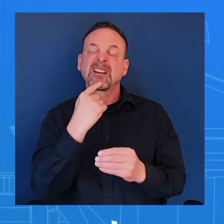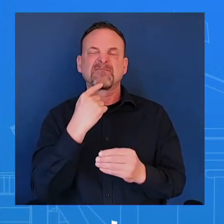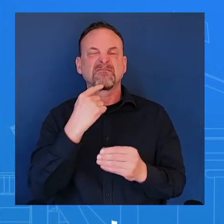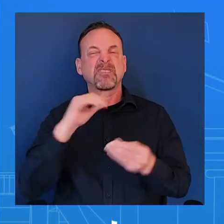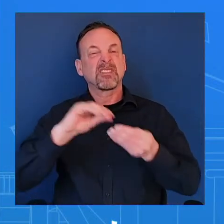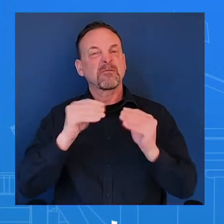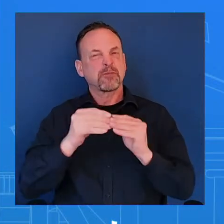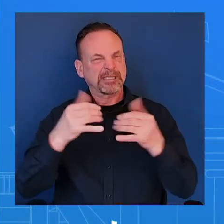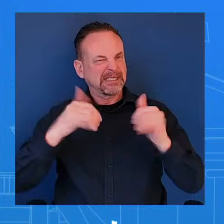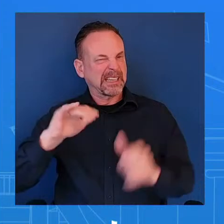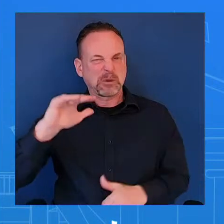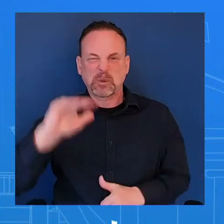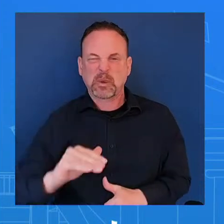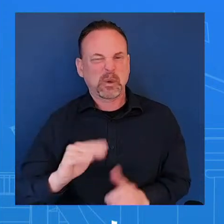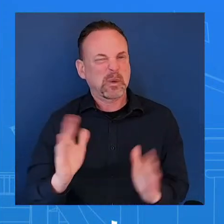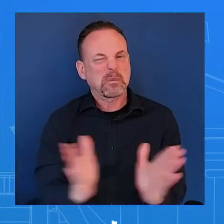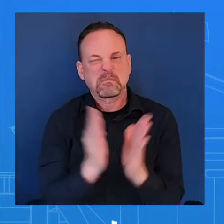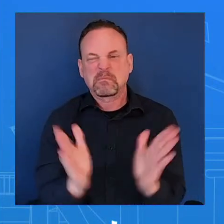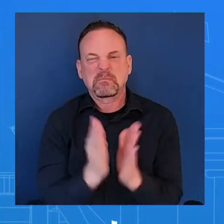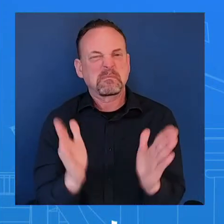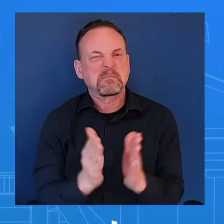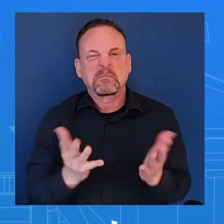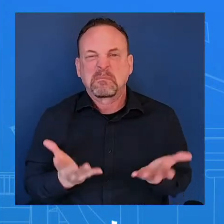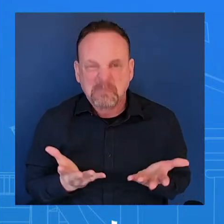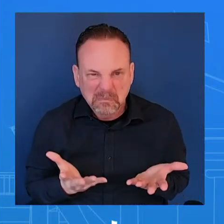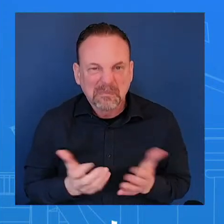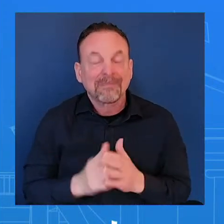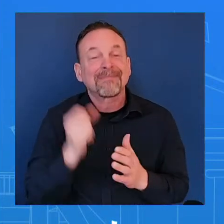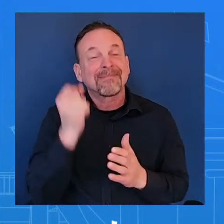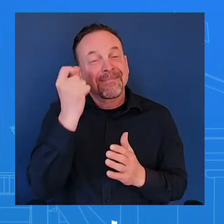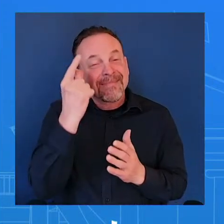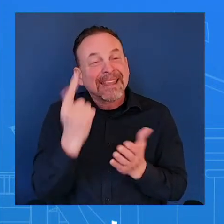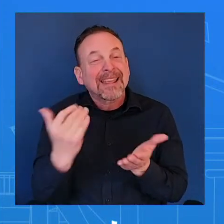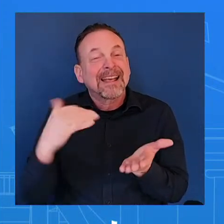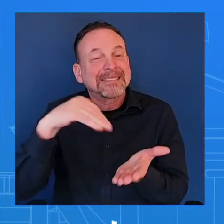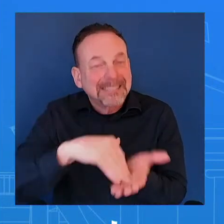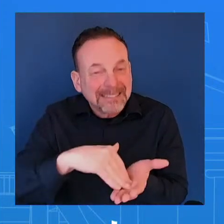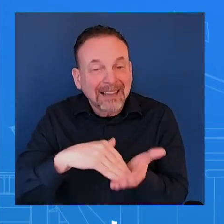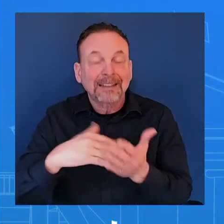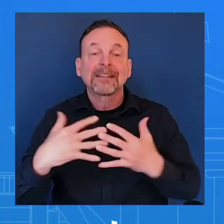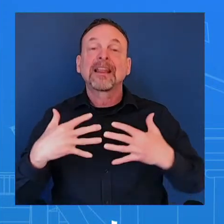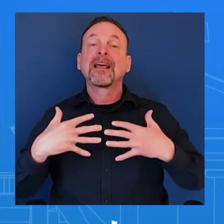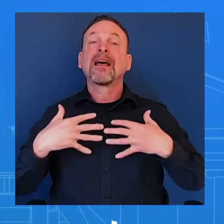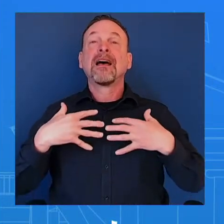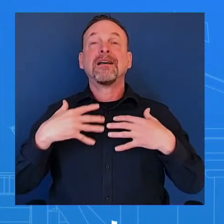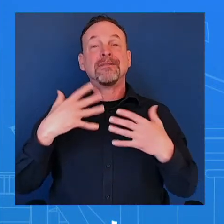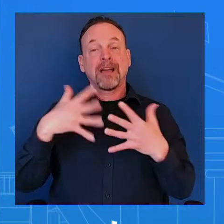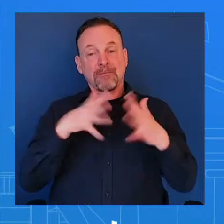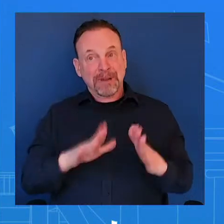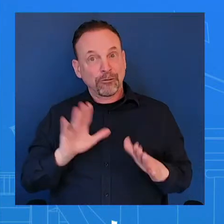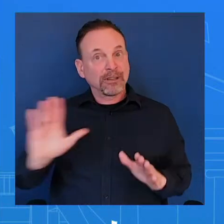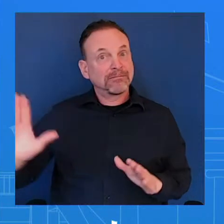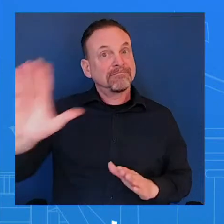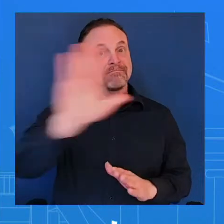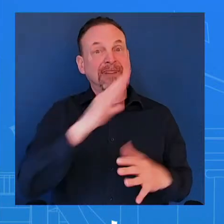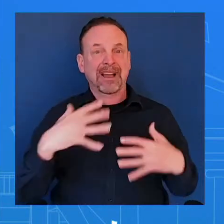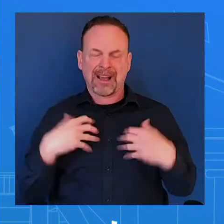when it comes to the public health of the American people, we take that very seriously. And we'll continue to track this. The Press: And, finally, what's the White House's response